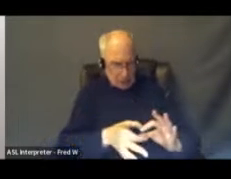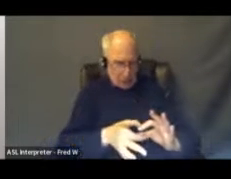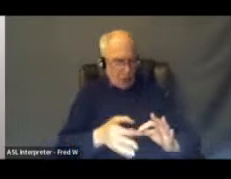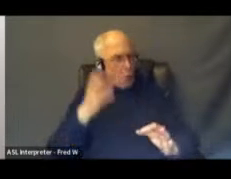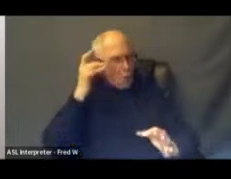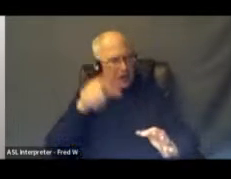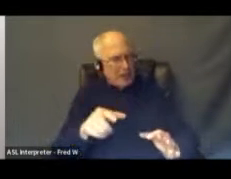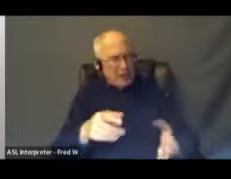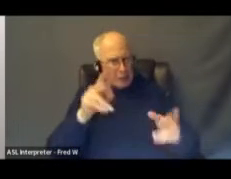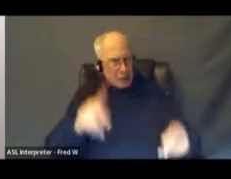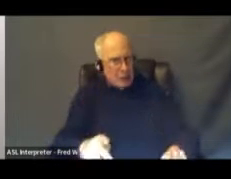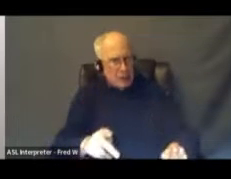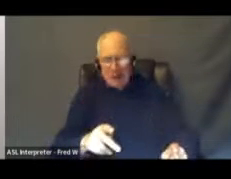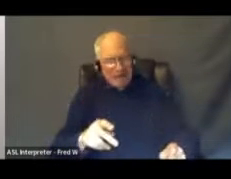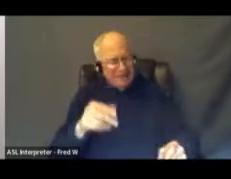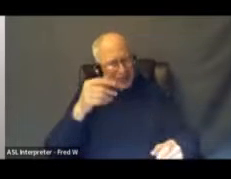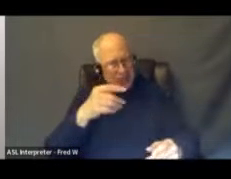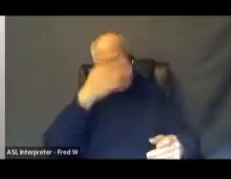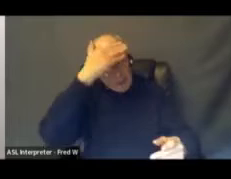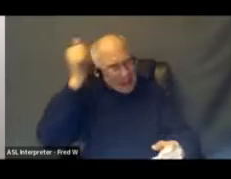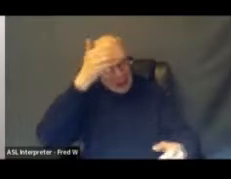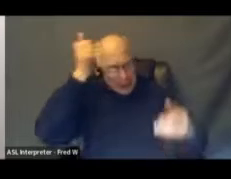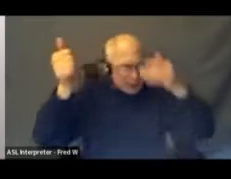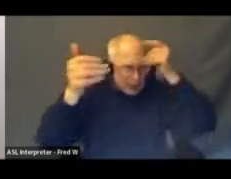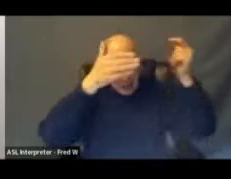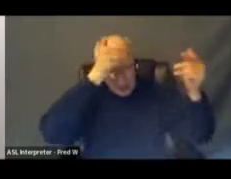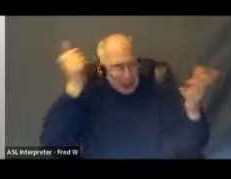information or not being able to organize simple calendar skills?